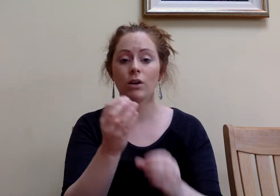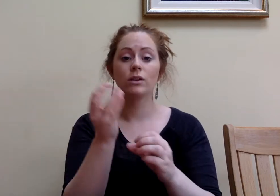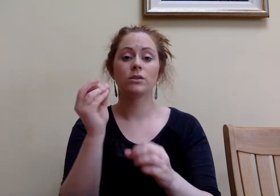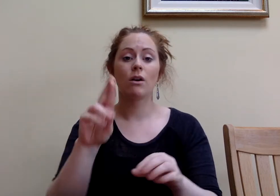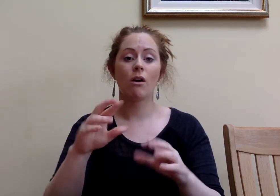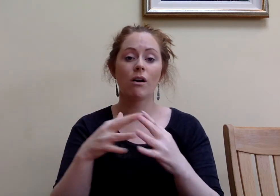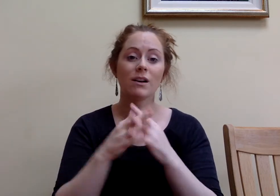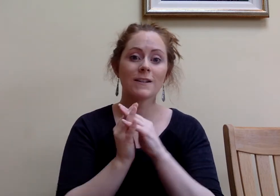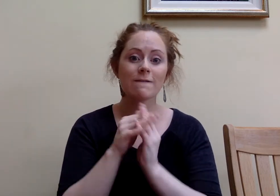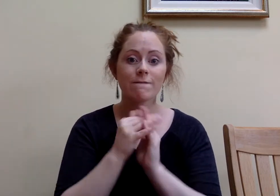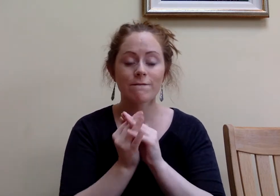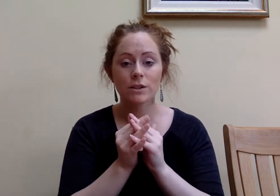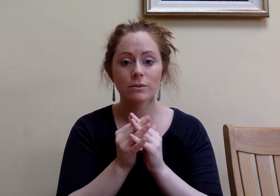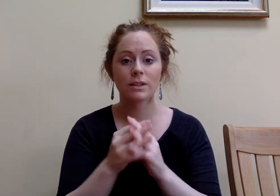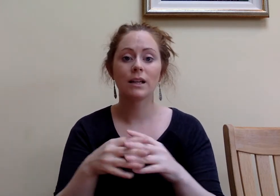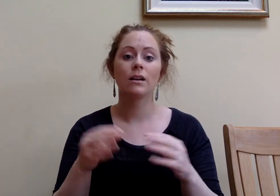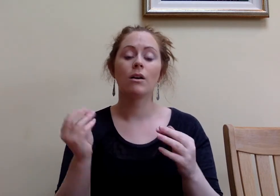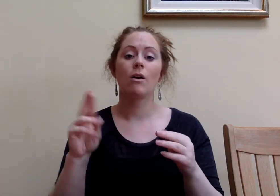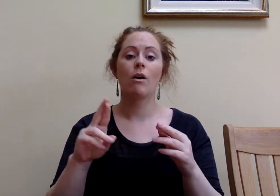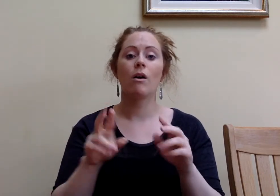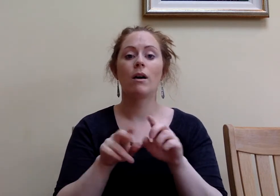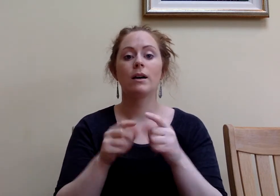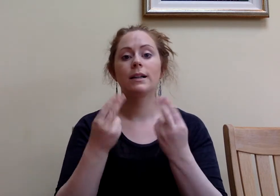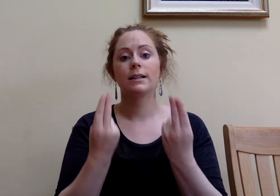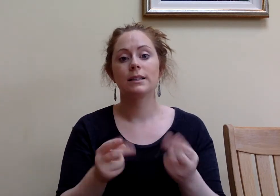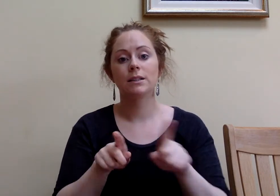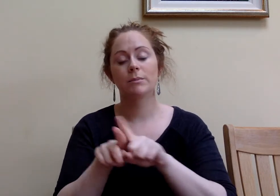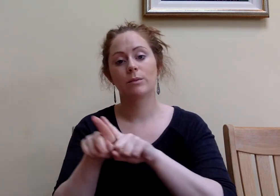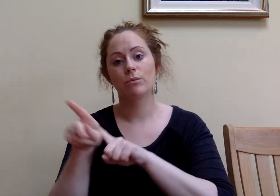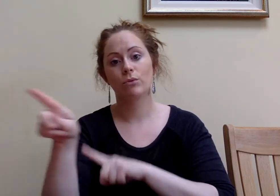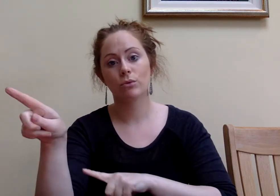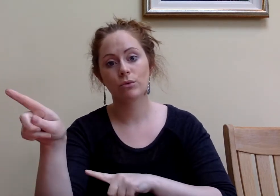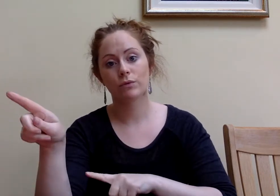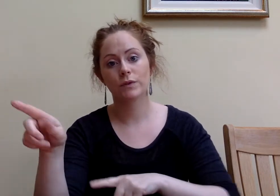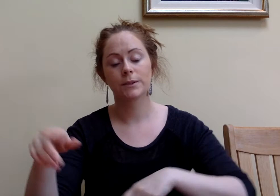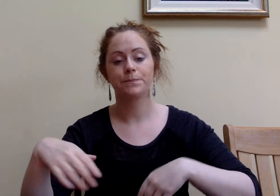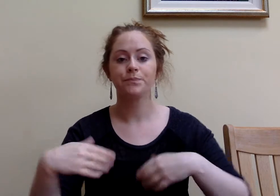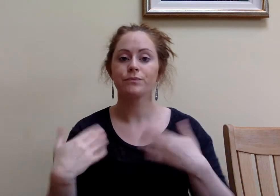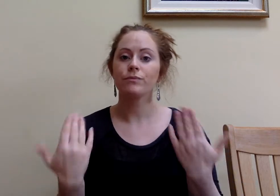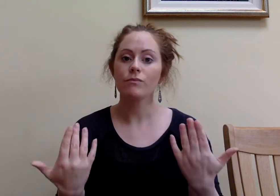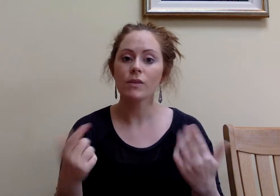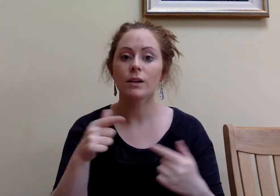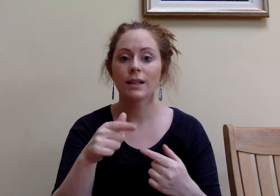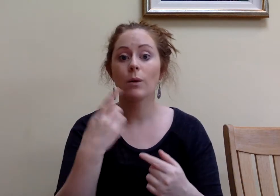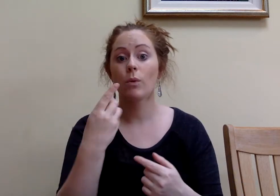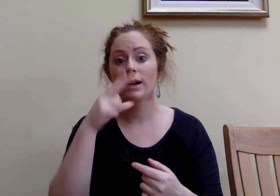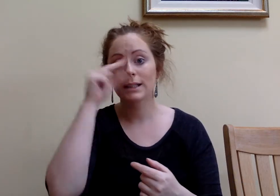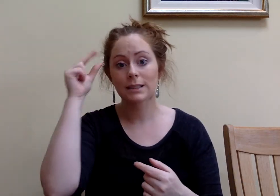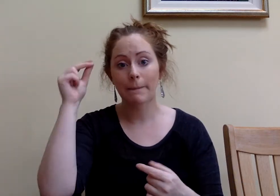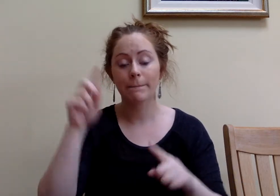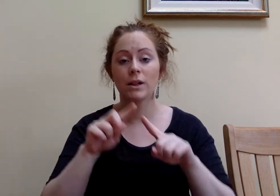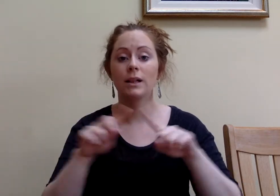Was it confusing or does access need to be improved? That is just one example of what I am interested in hearing about.